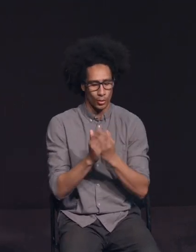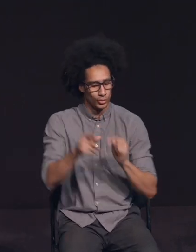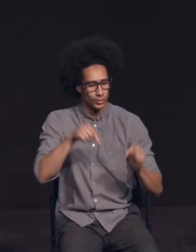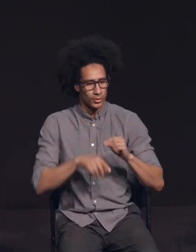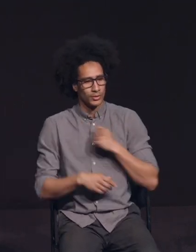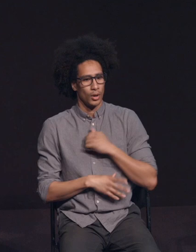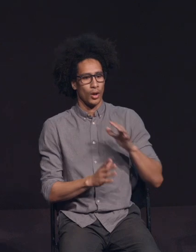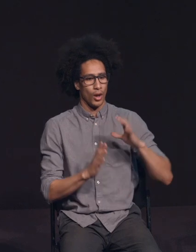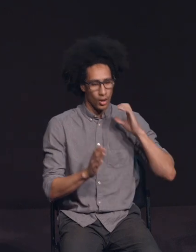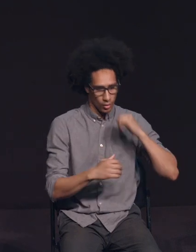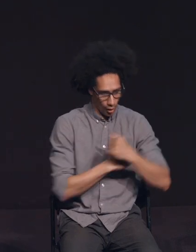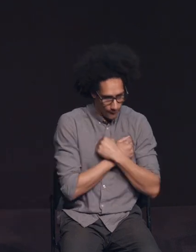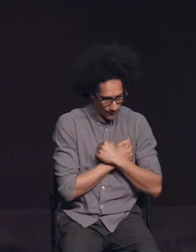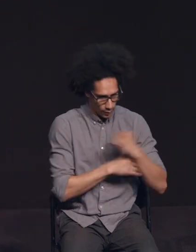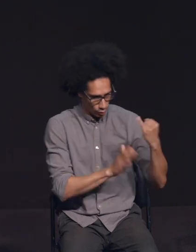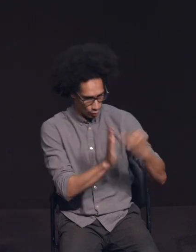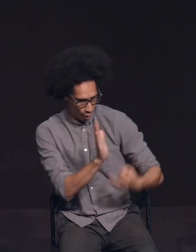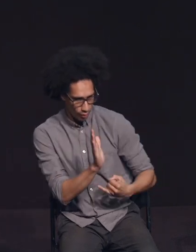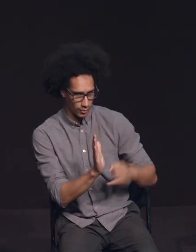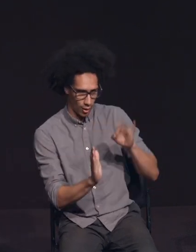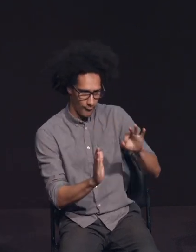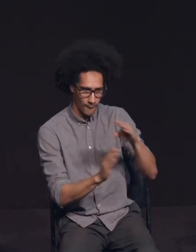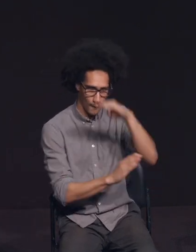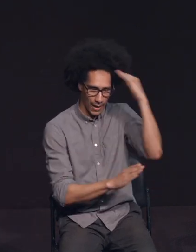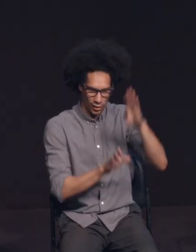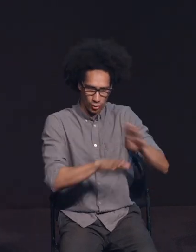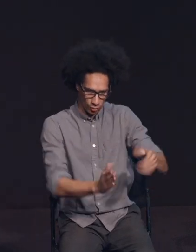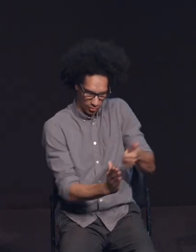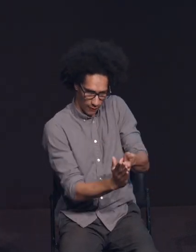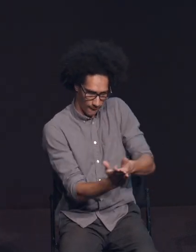illustrations of Black children.